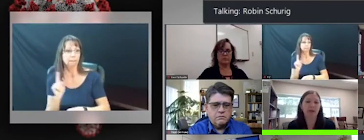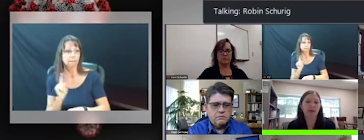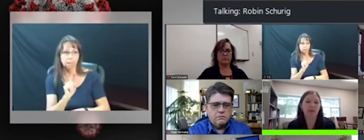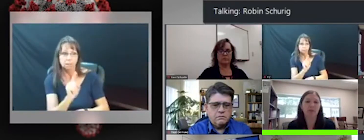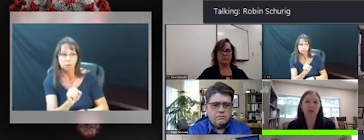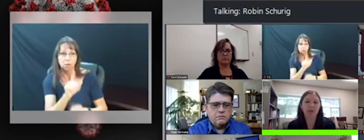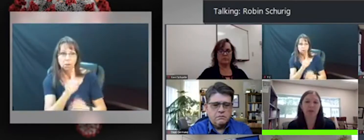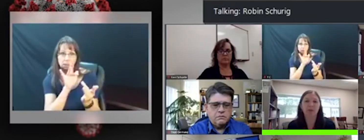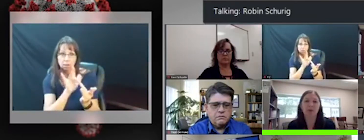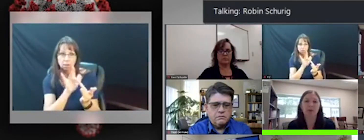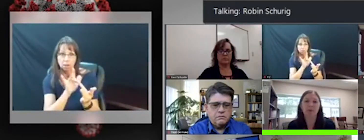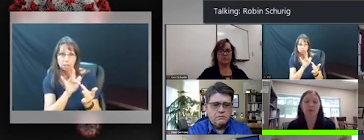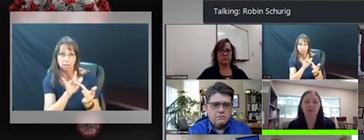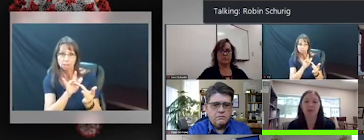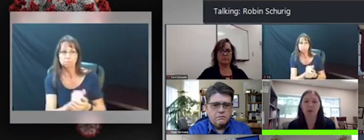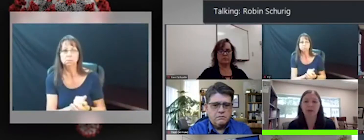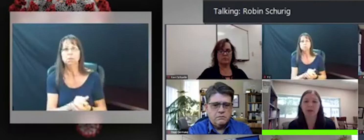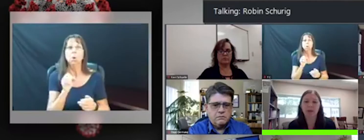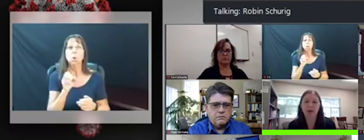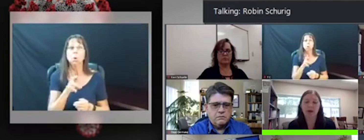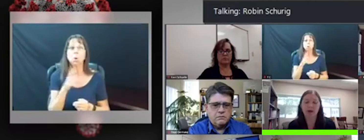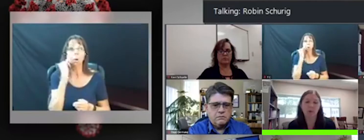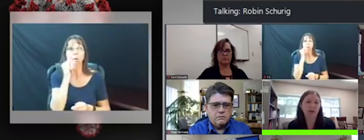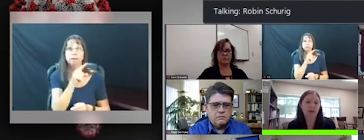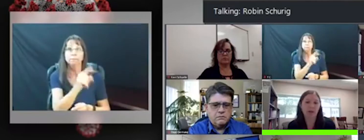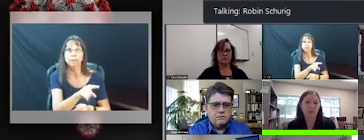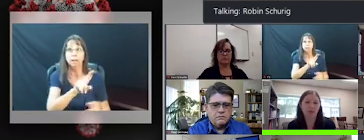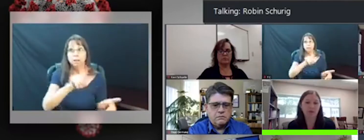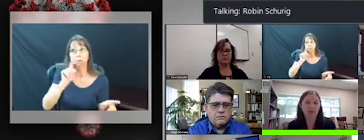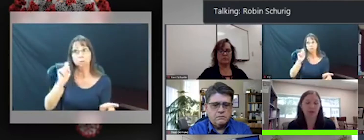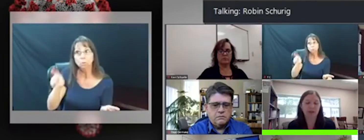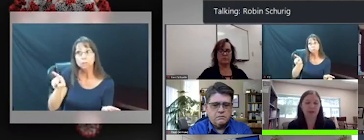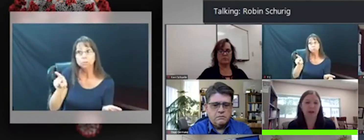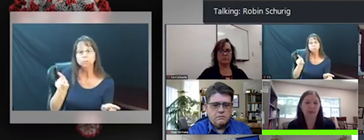reaching out to us with questions or requests for support on what are the restrictions and